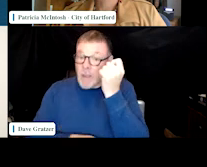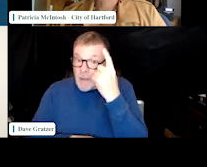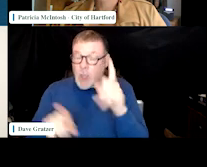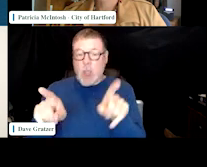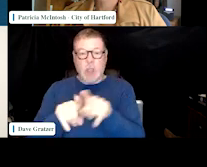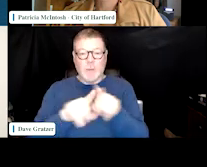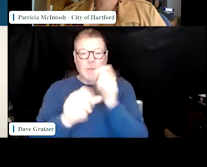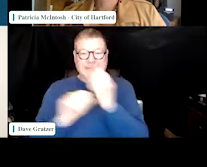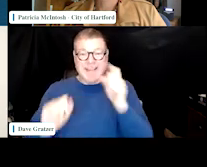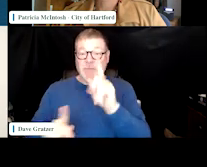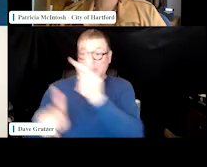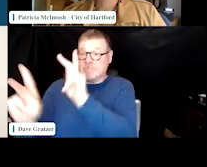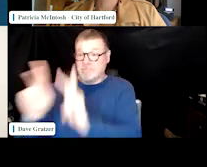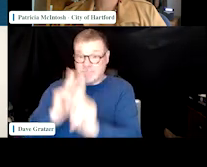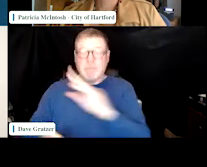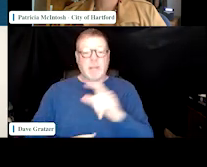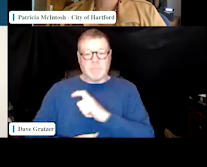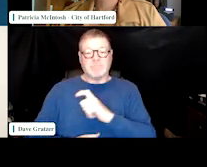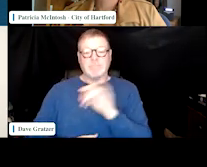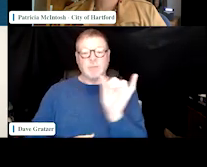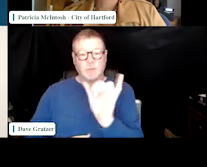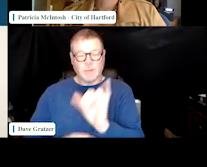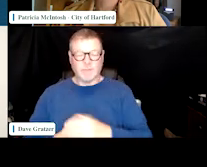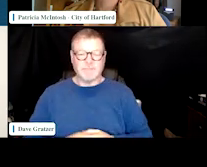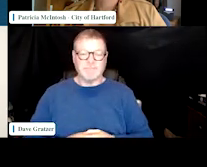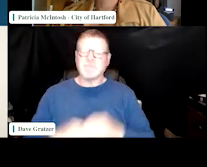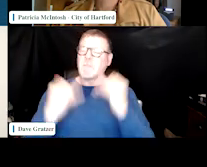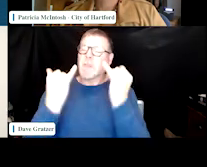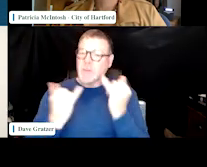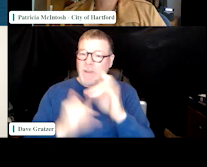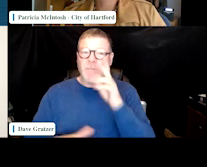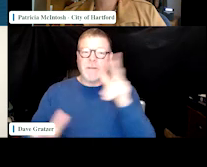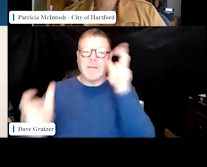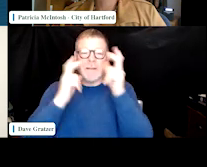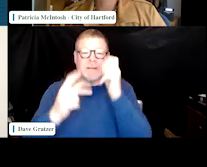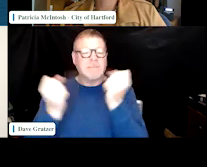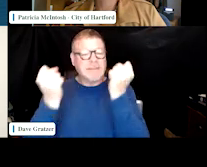for both citizens and law enforcement officers. Today you'll be hearing from several presenters